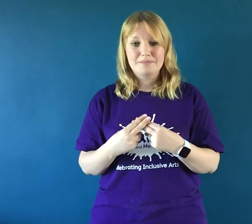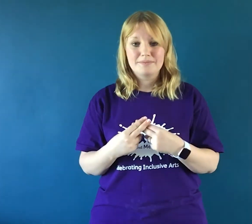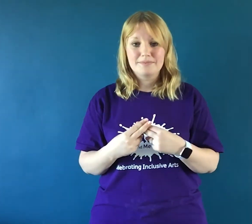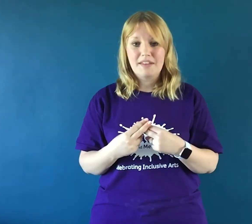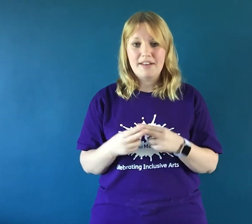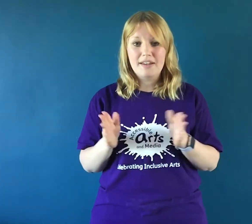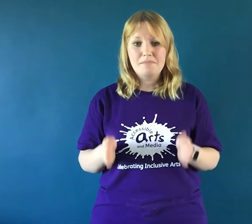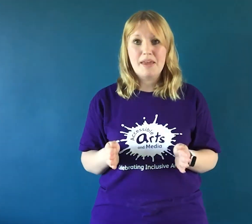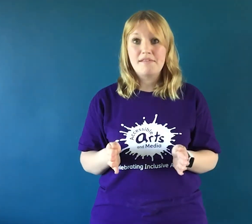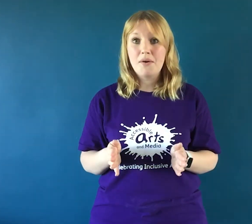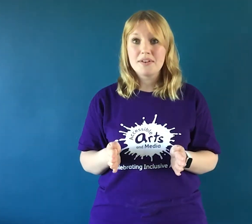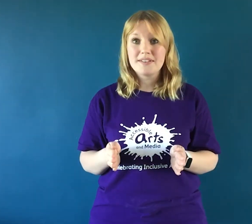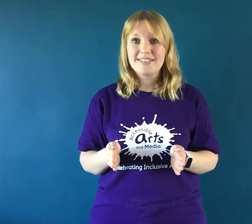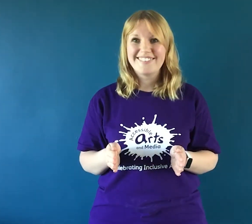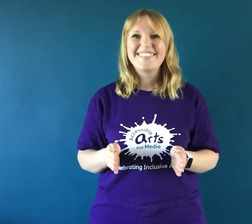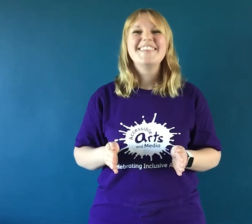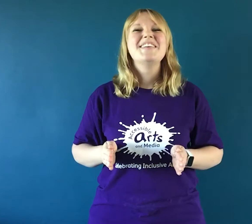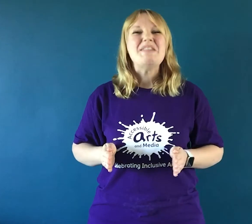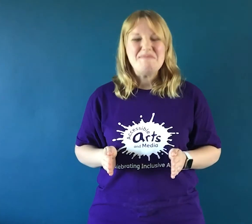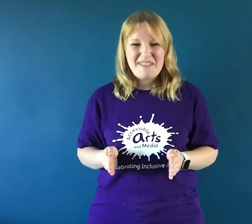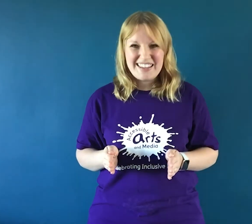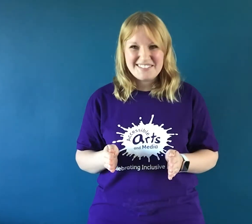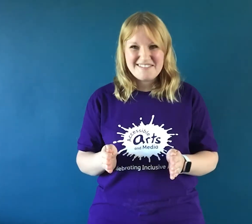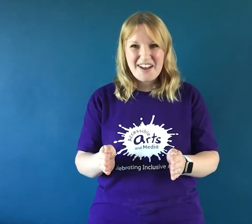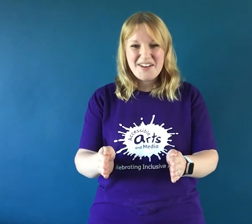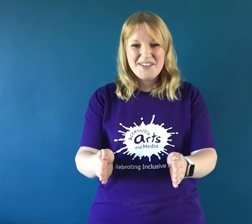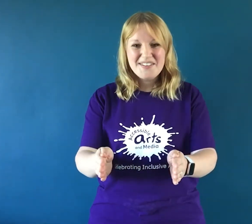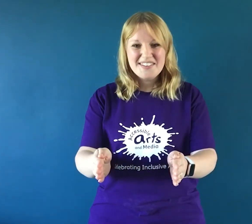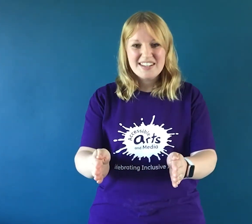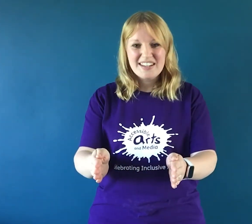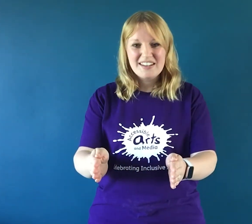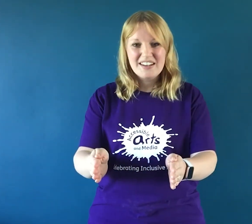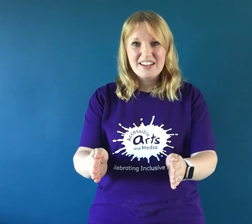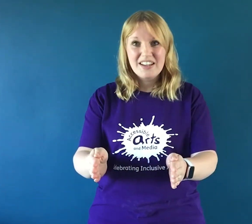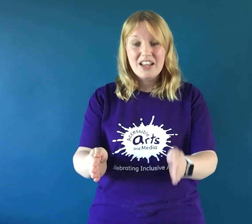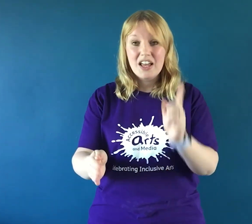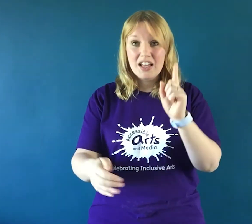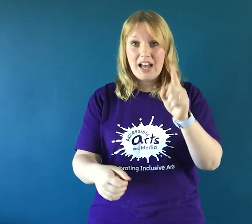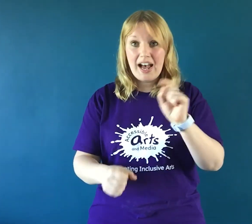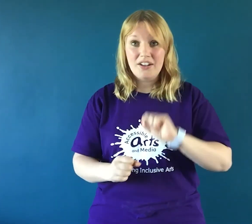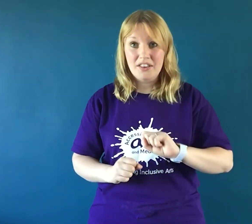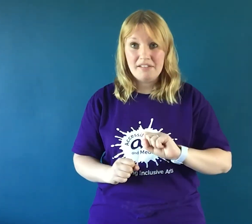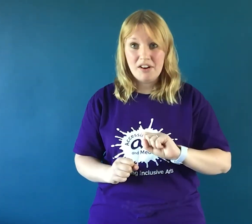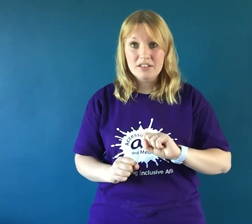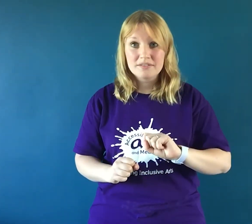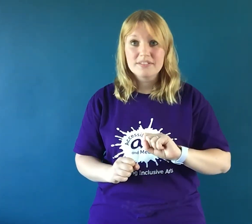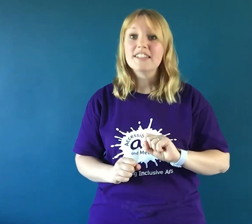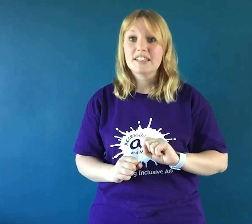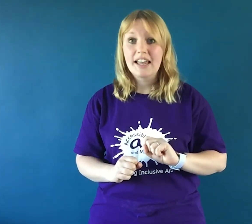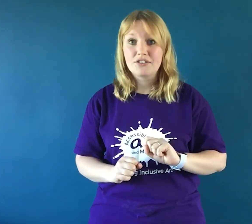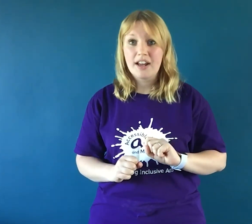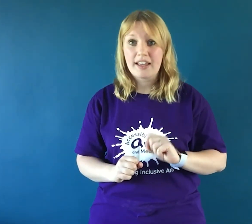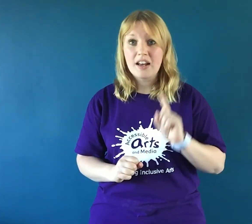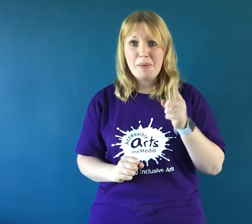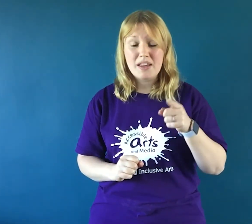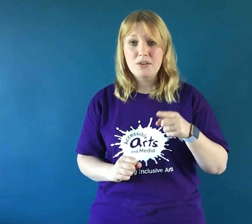Are you ready. May the road. May the road. I got that wrong let’s try it again, I bet